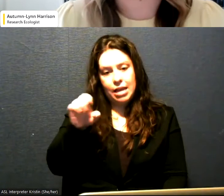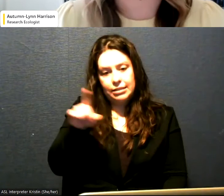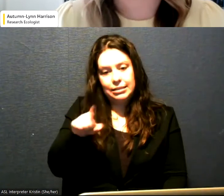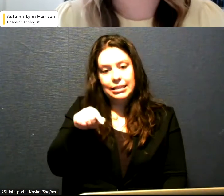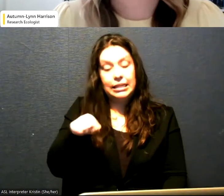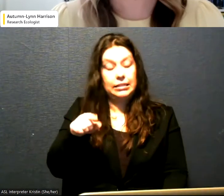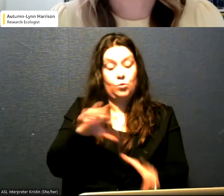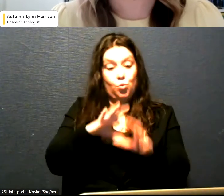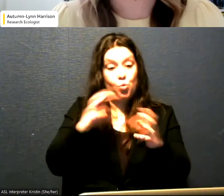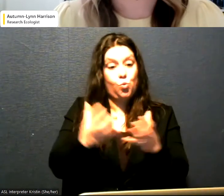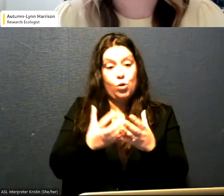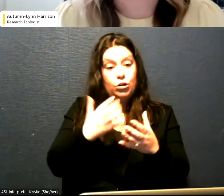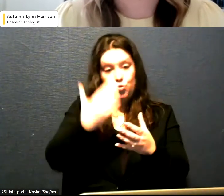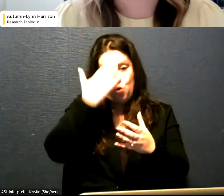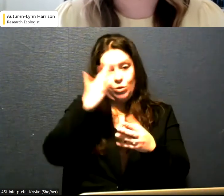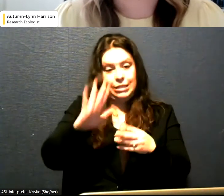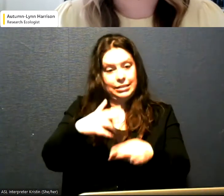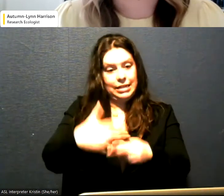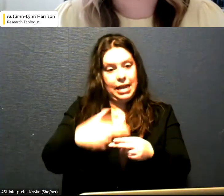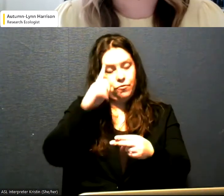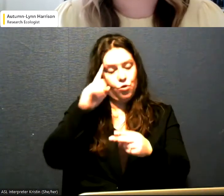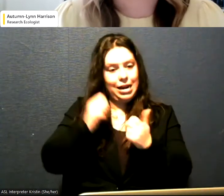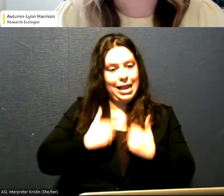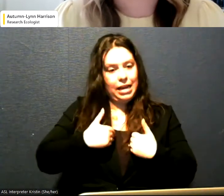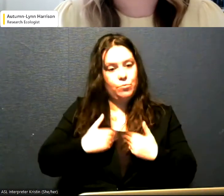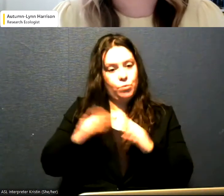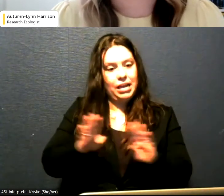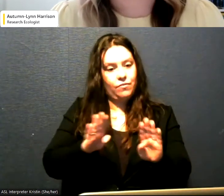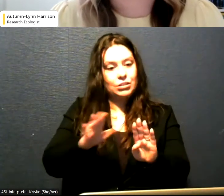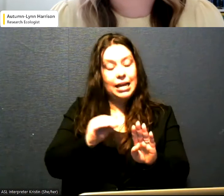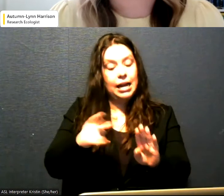and I was so fortunate that at the Shedd Aquarium where I did my internship, he was in charge of the